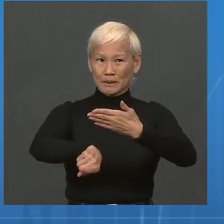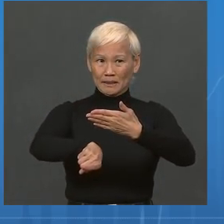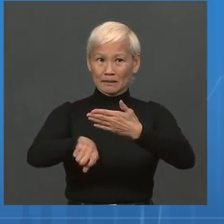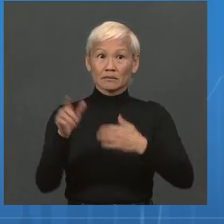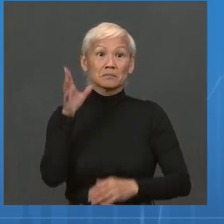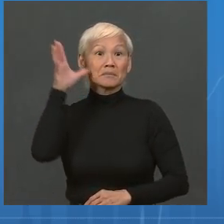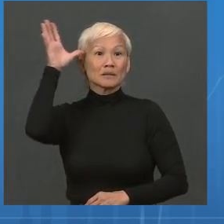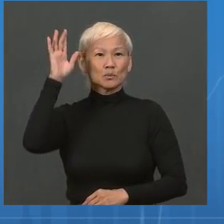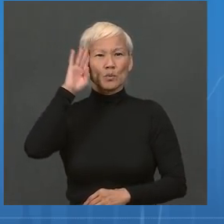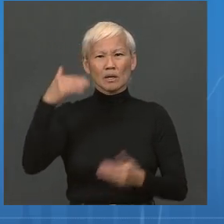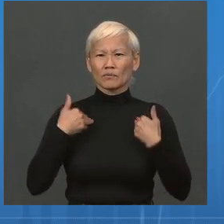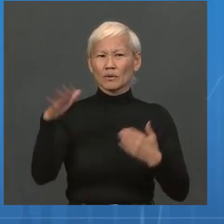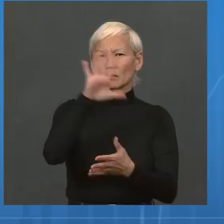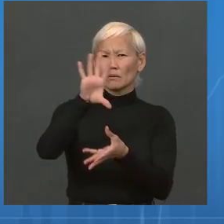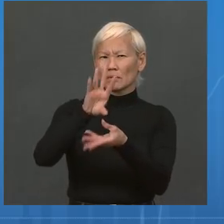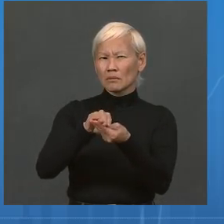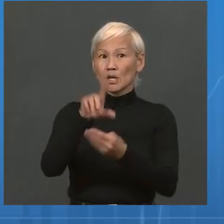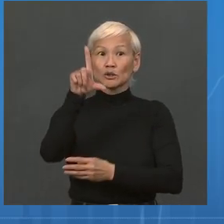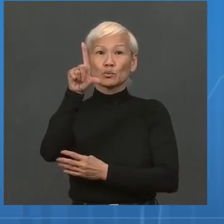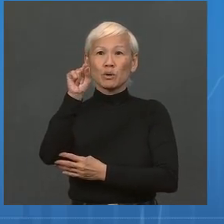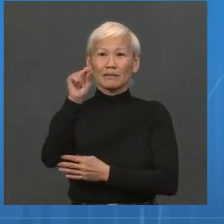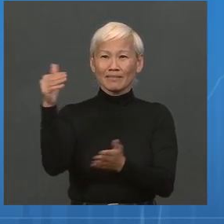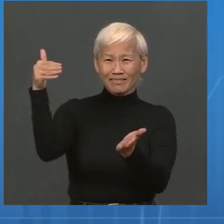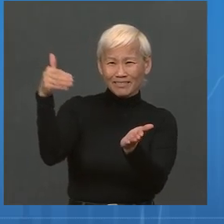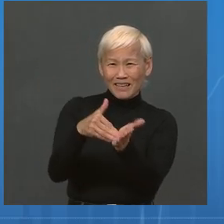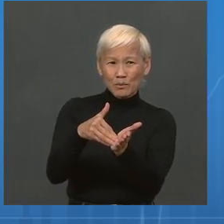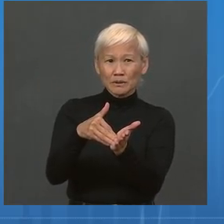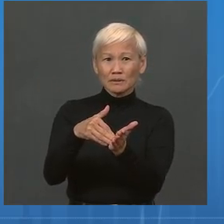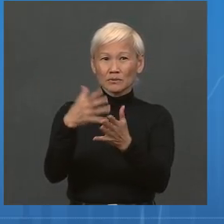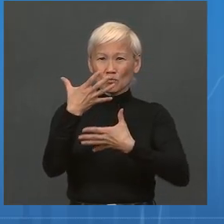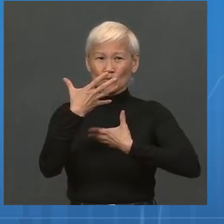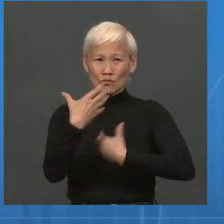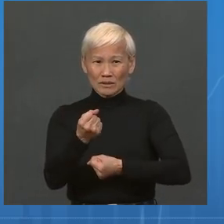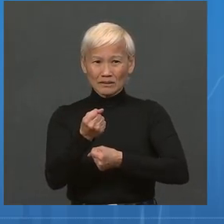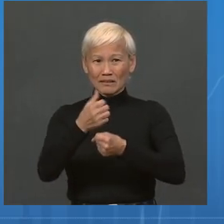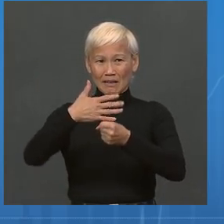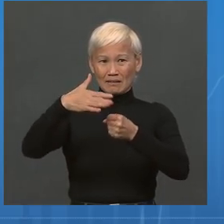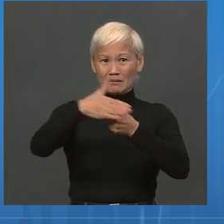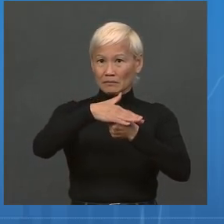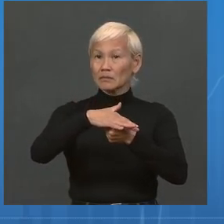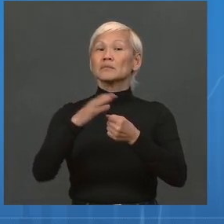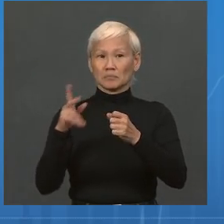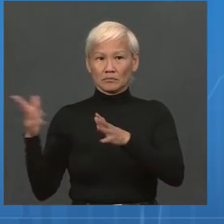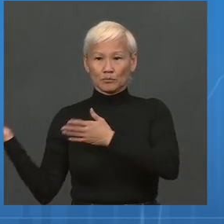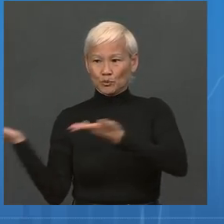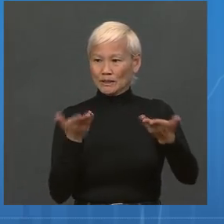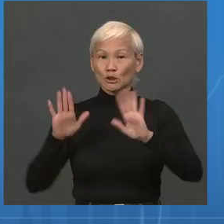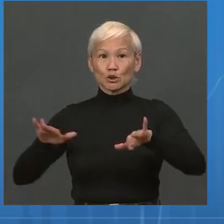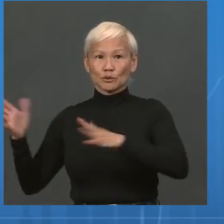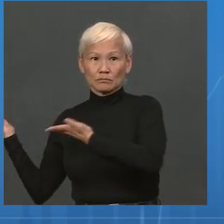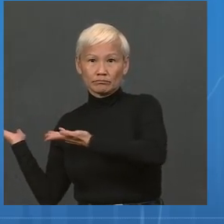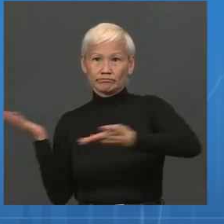and convenient locations to get their kids vaccinated, with more and more sites coming online in the weeks ahead.